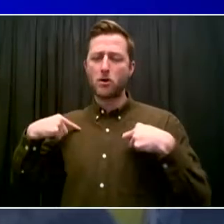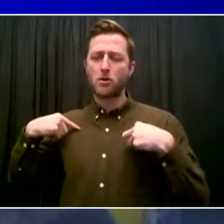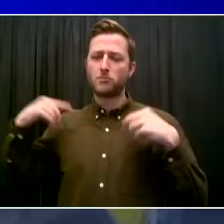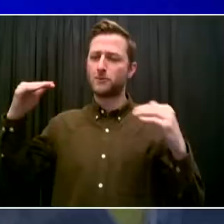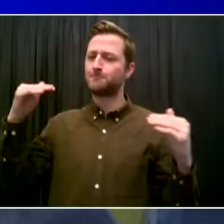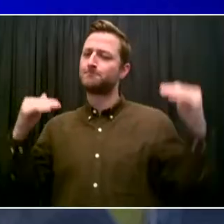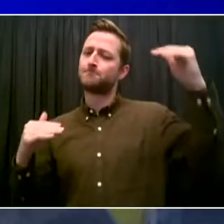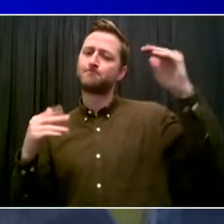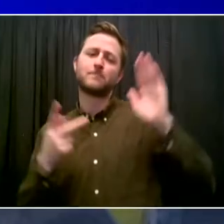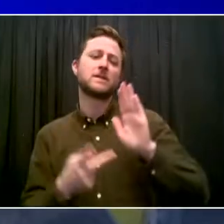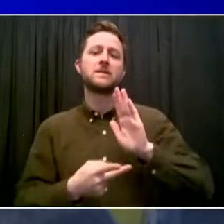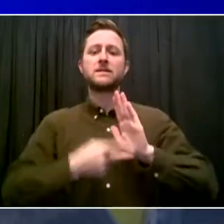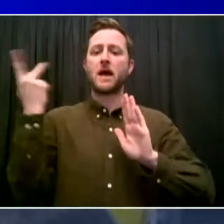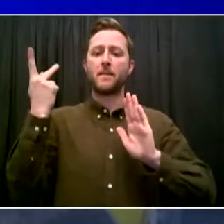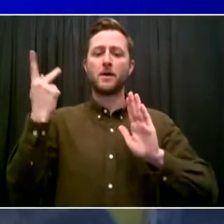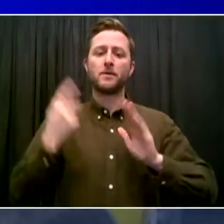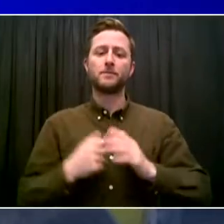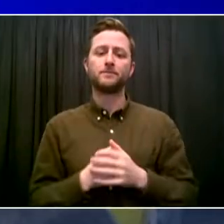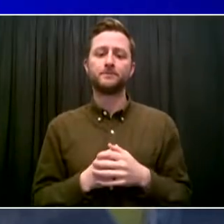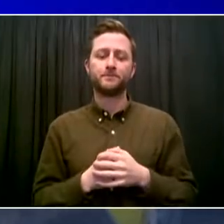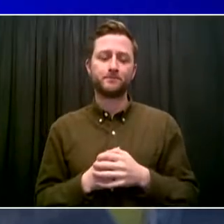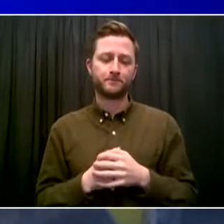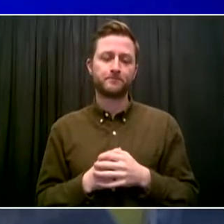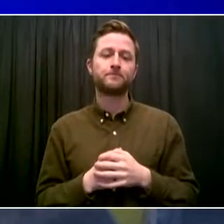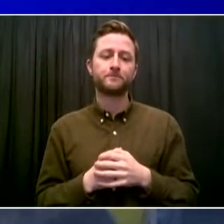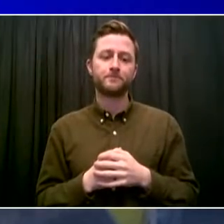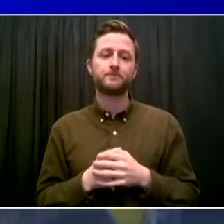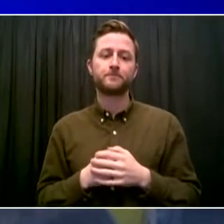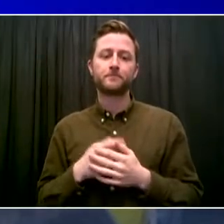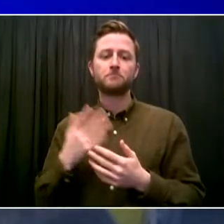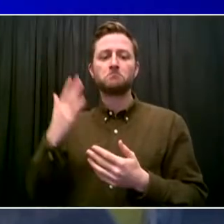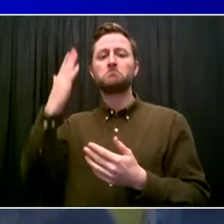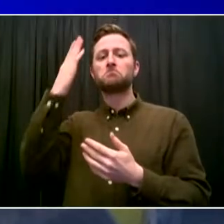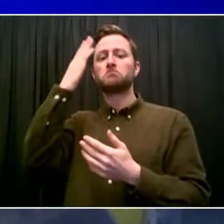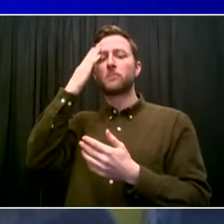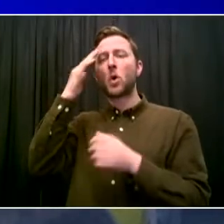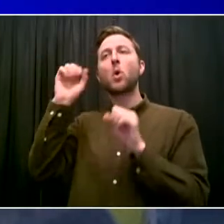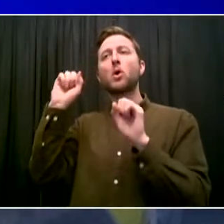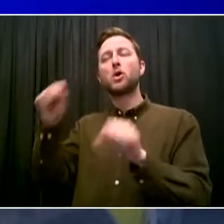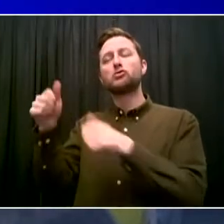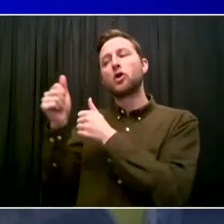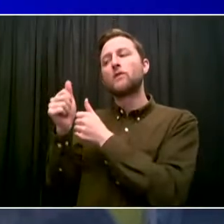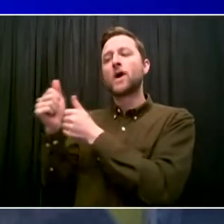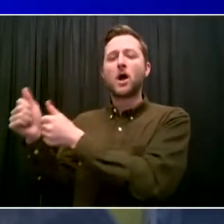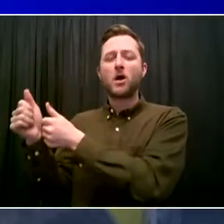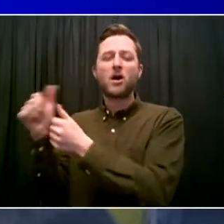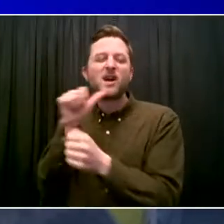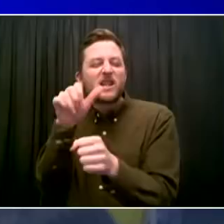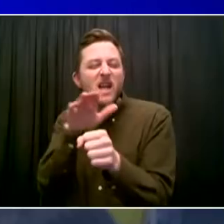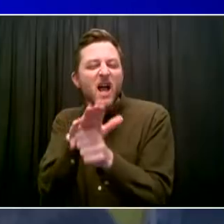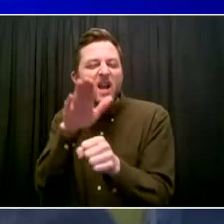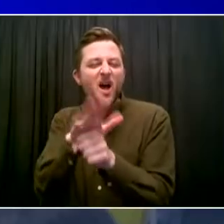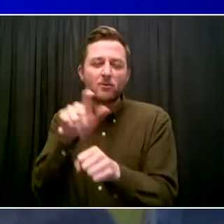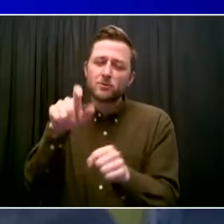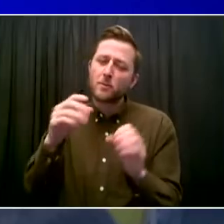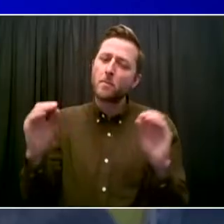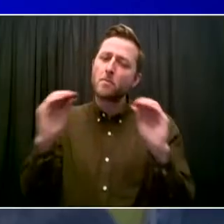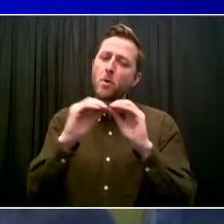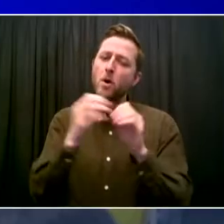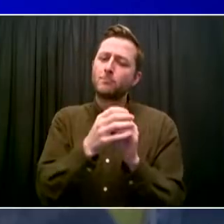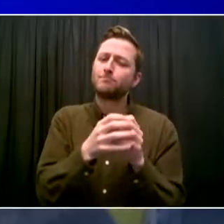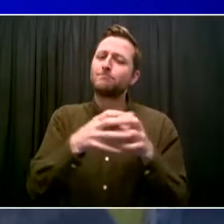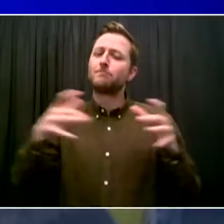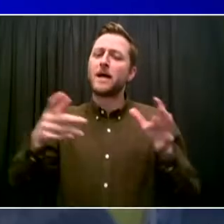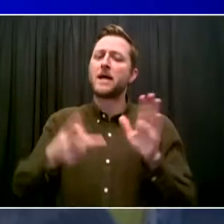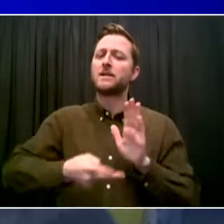THE STANDARDS OF THE CDC IN NEW